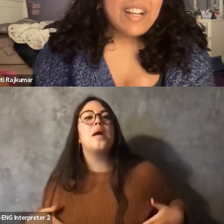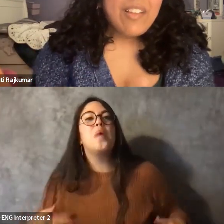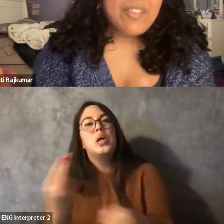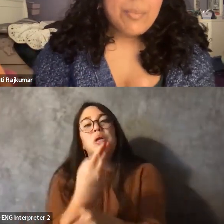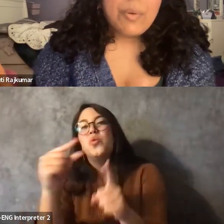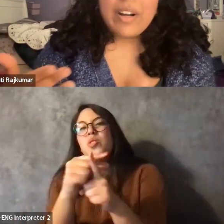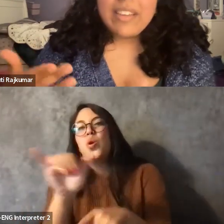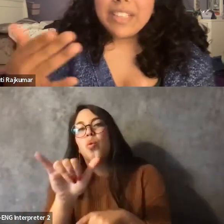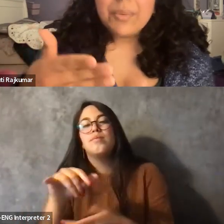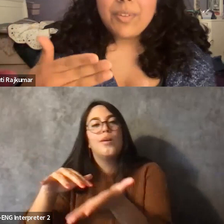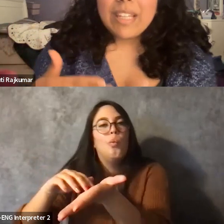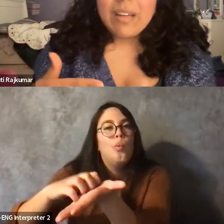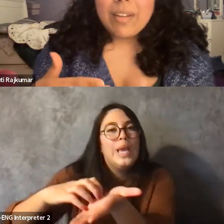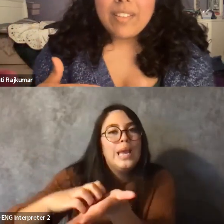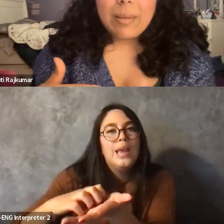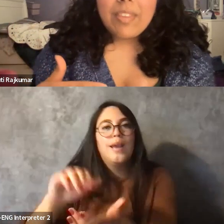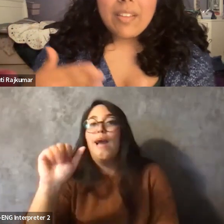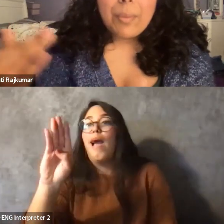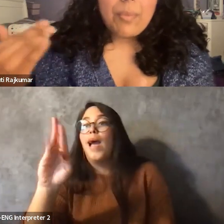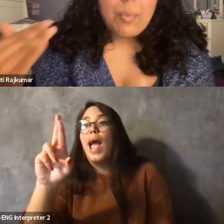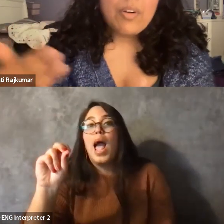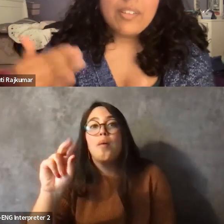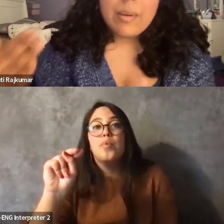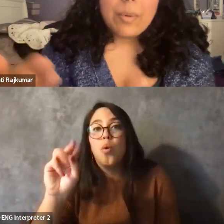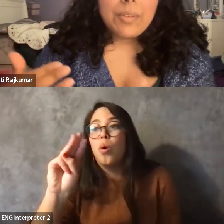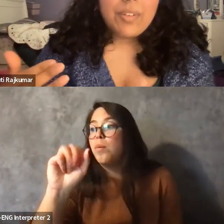in Alice's book where I think she was speaking about the same thing, the words that were used